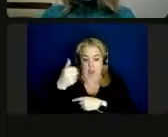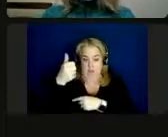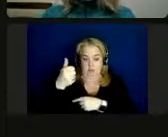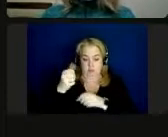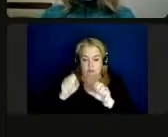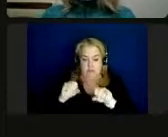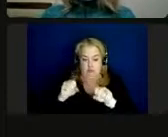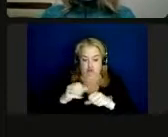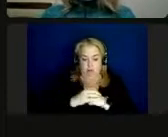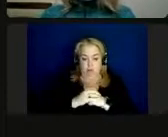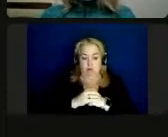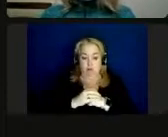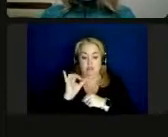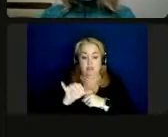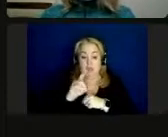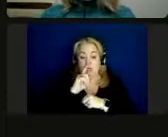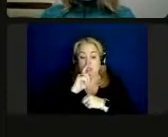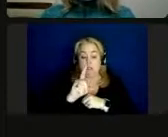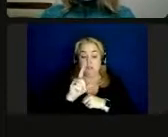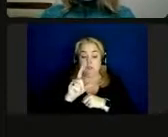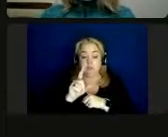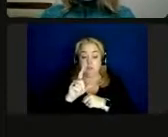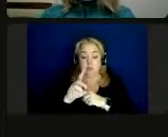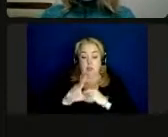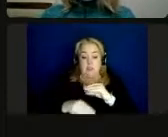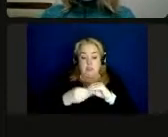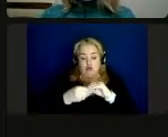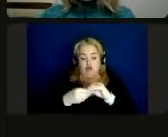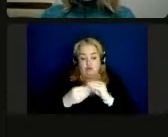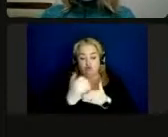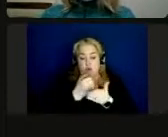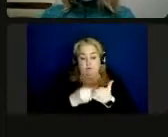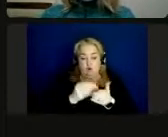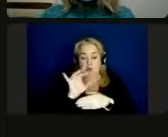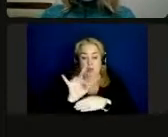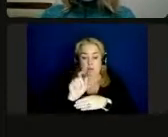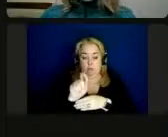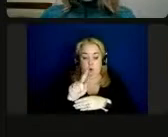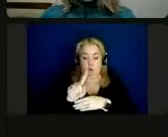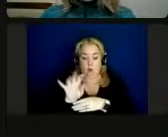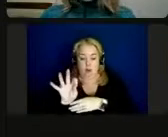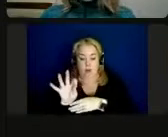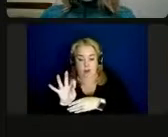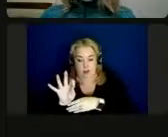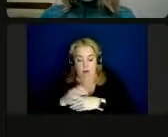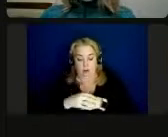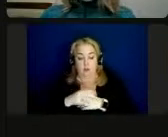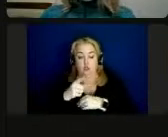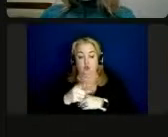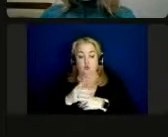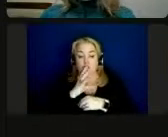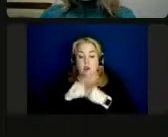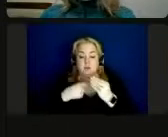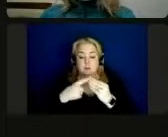LET'S ASSUME THAT YOU HAD THE FEE AT NINE DOLLARS THAT